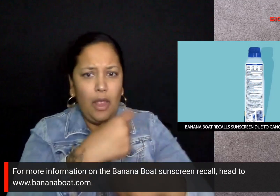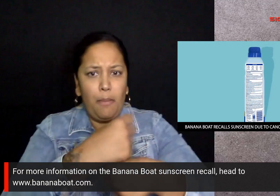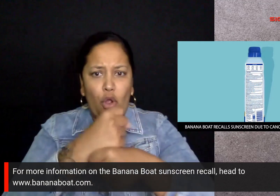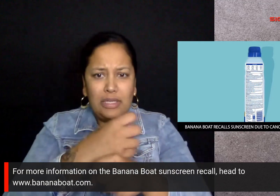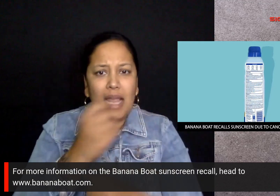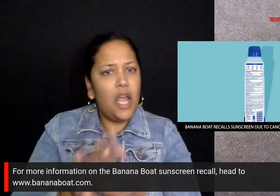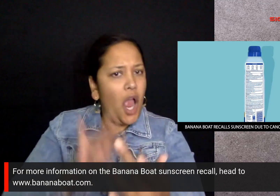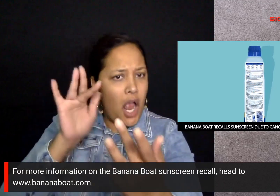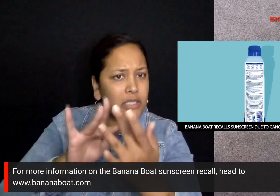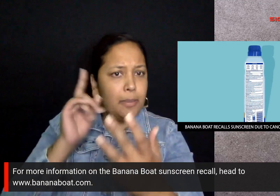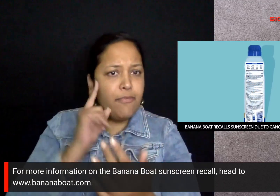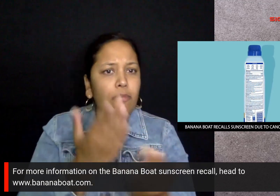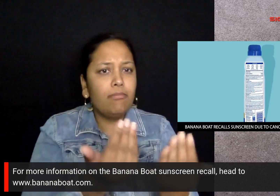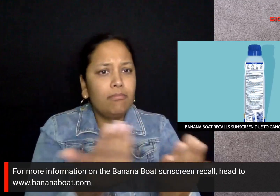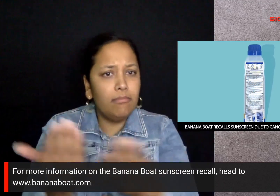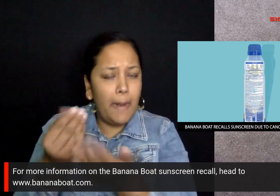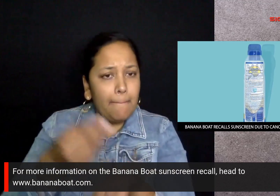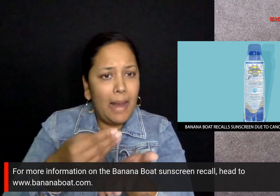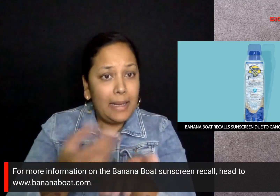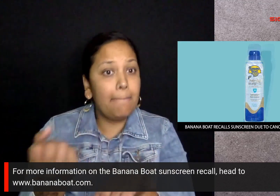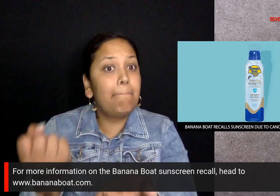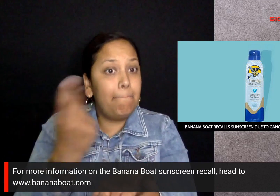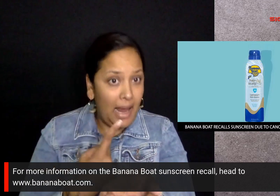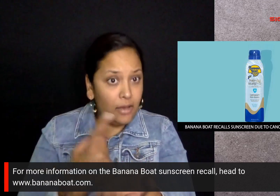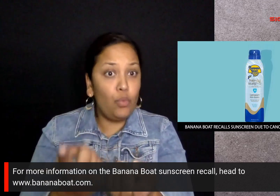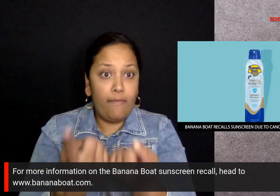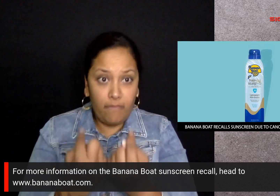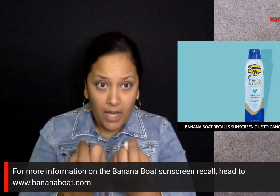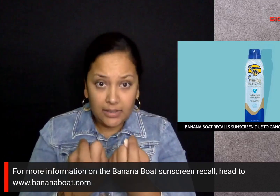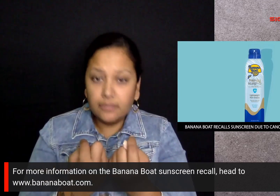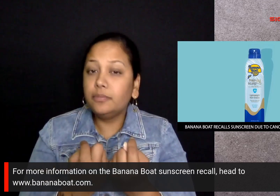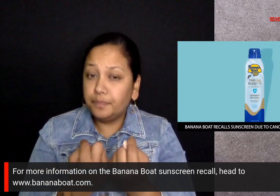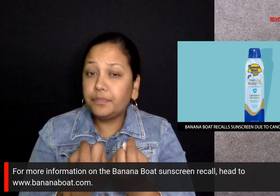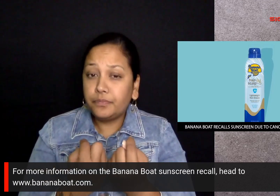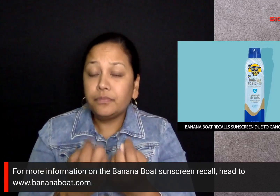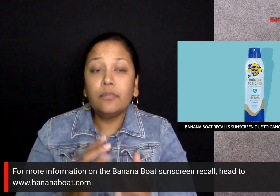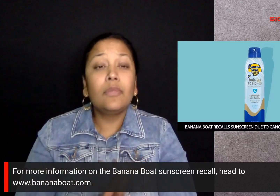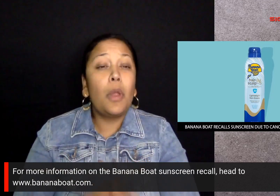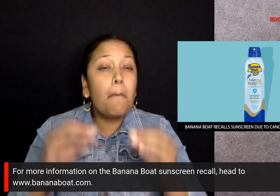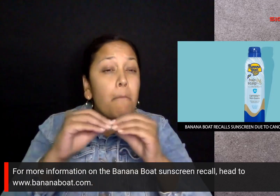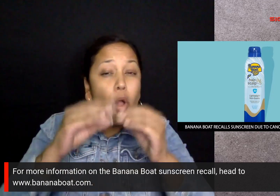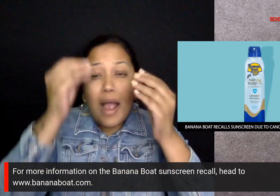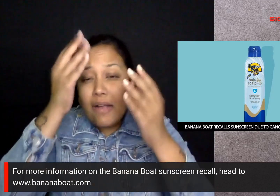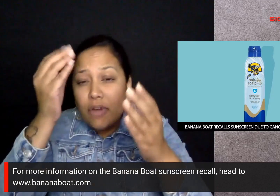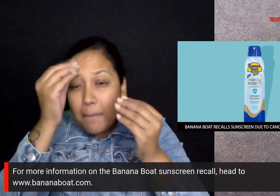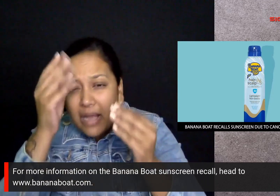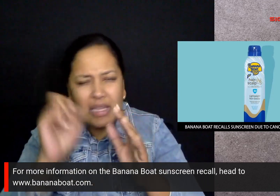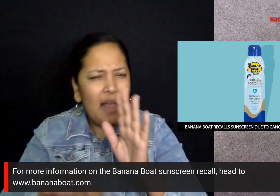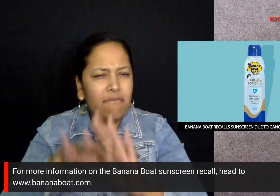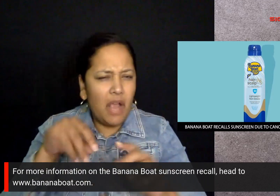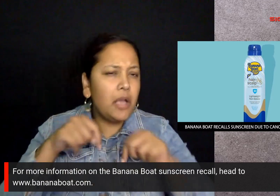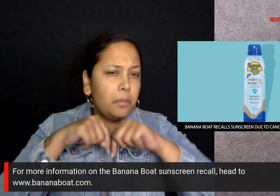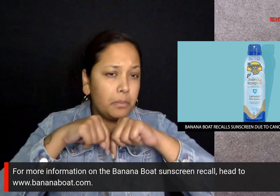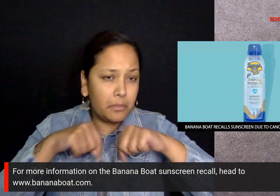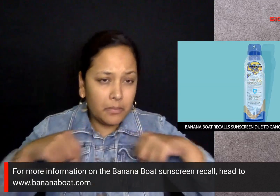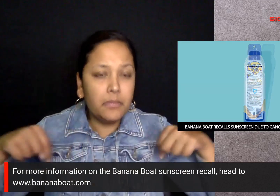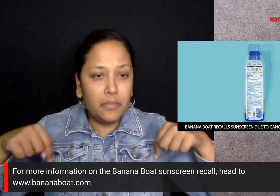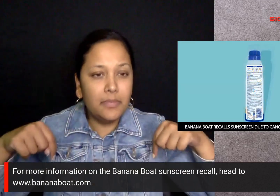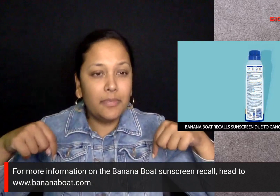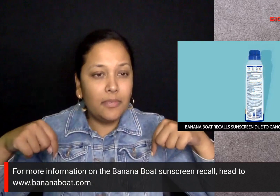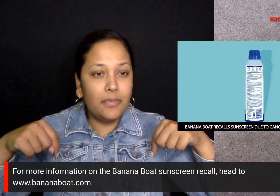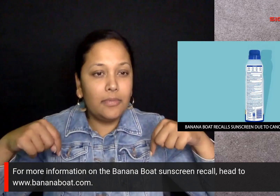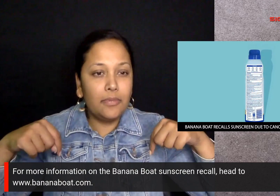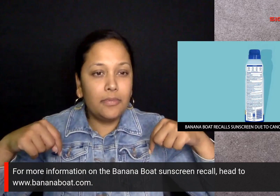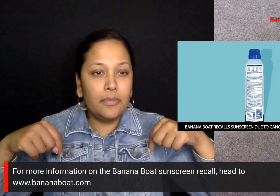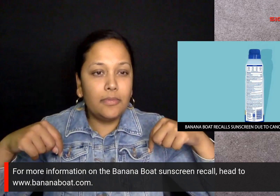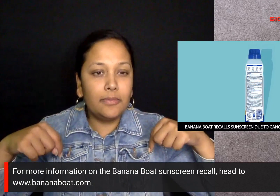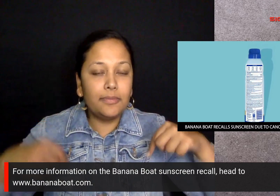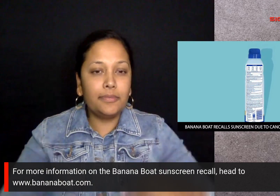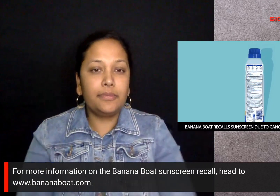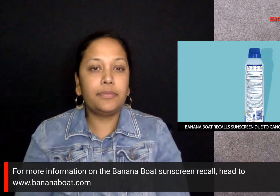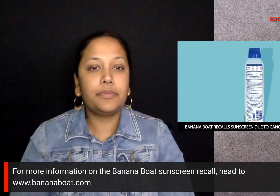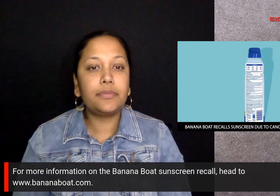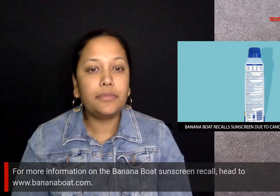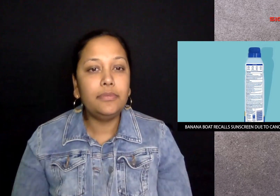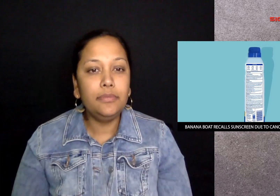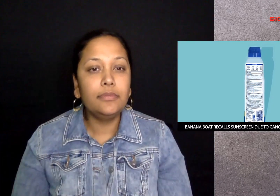dispose of the product and contact them for a refund more information can be found here